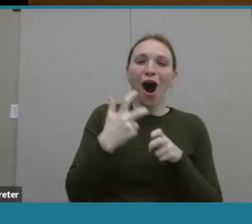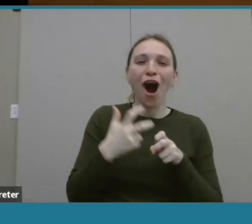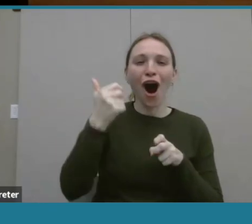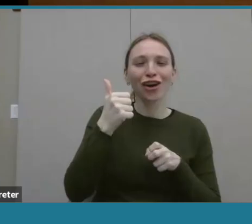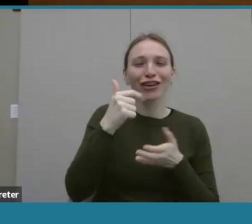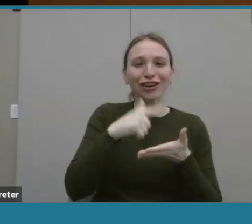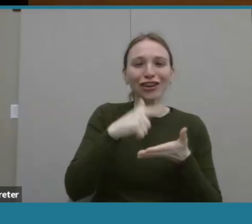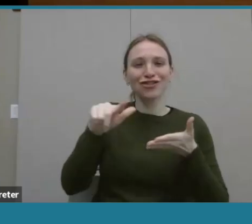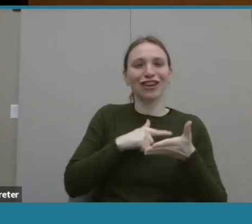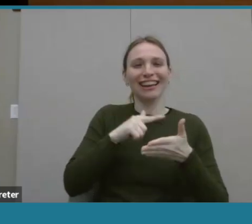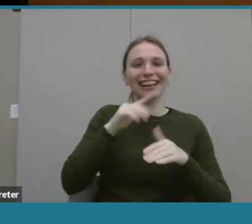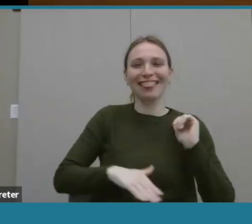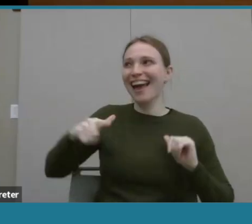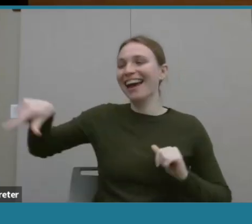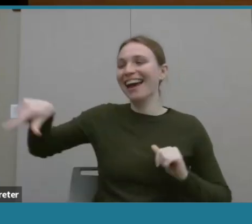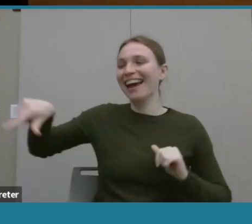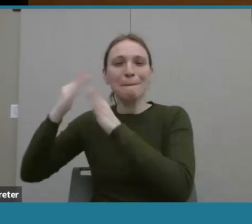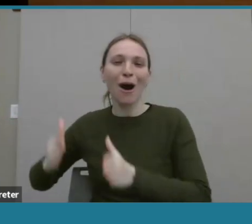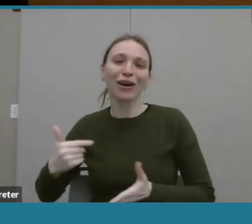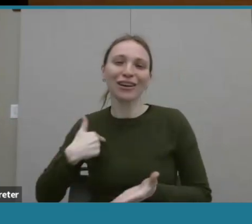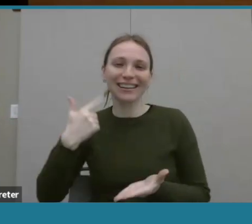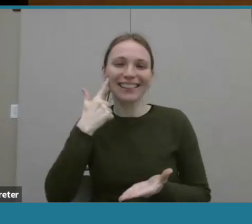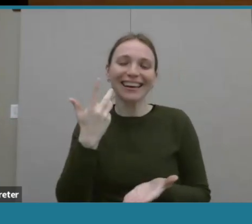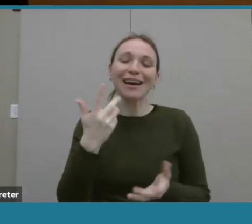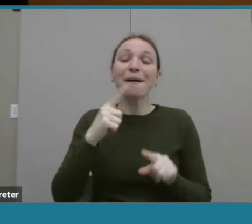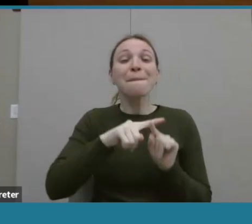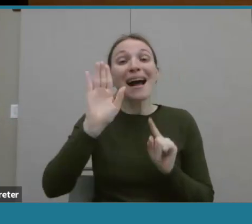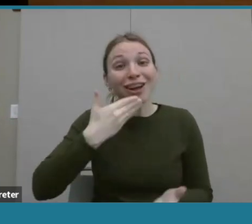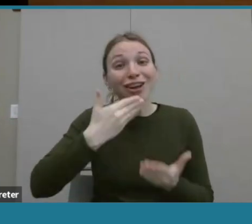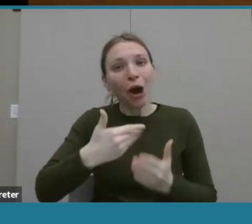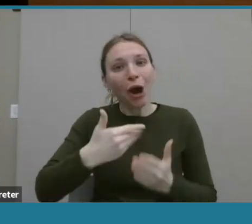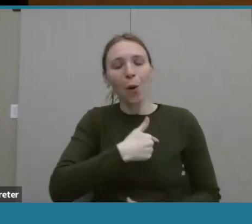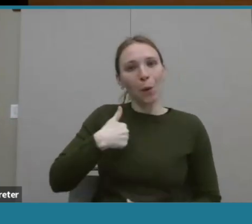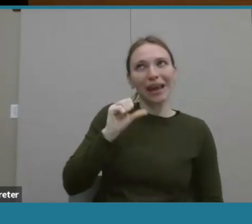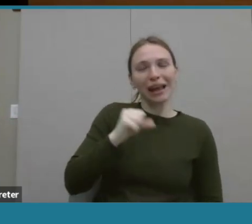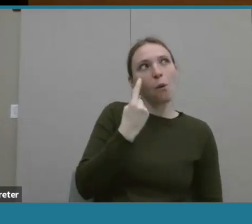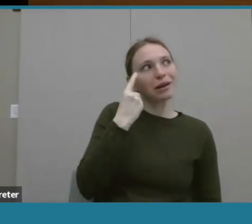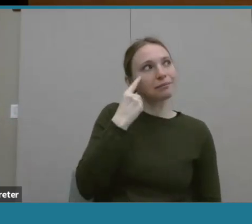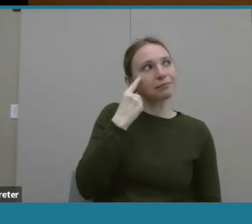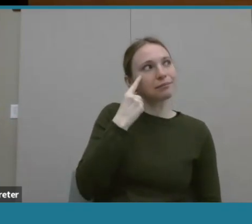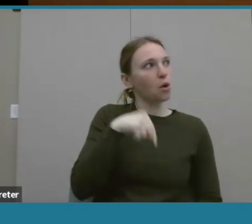felt it was so beneficial because I think we always found like, oh, we can do this better, or I hope it's meaningful for everybody.